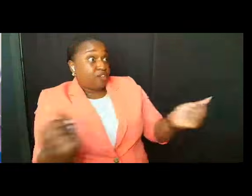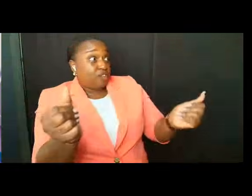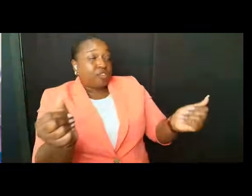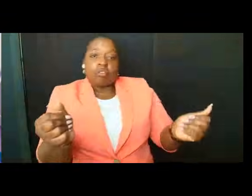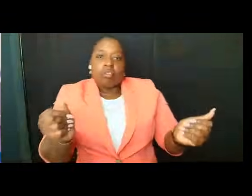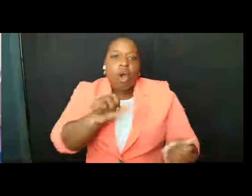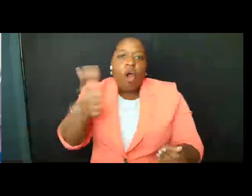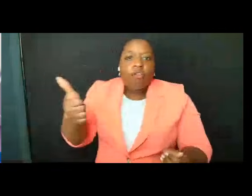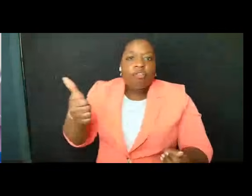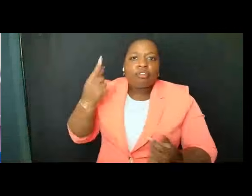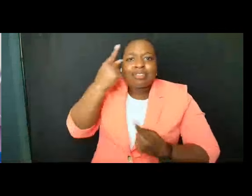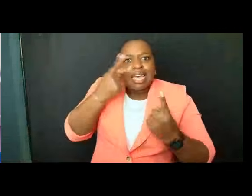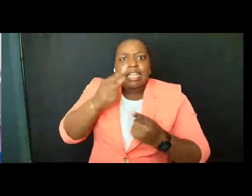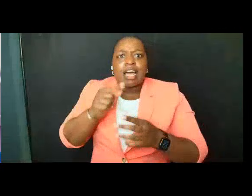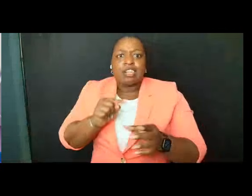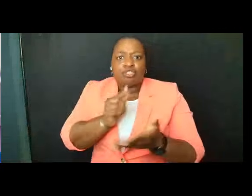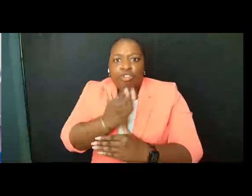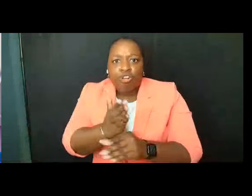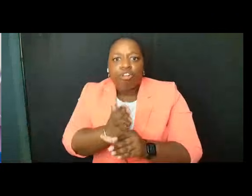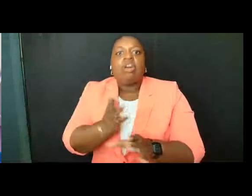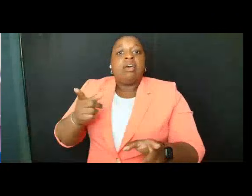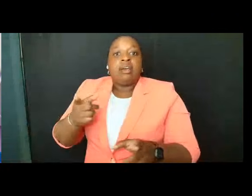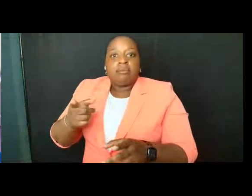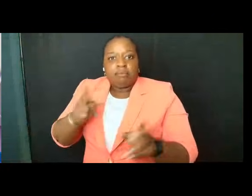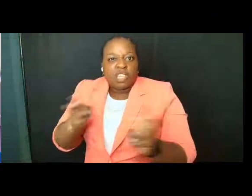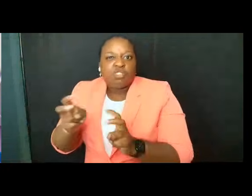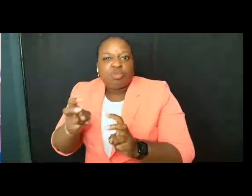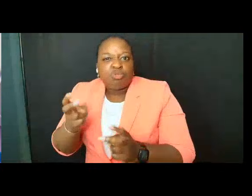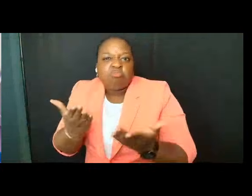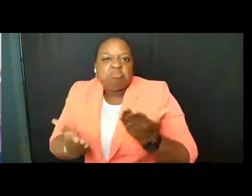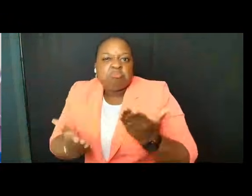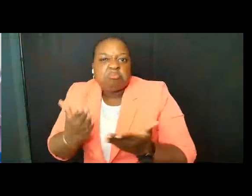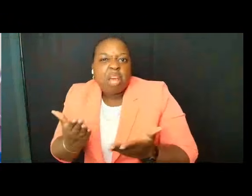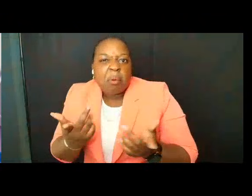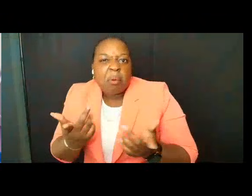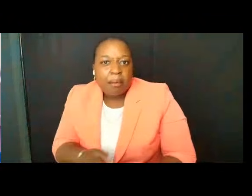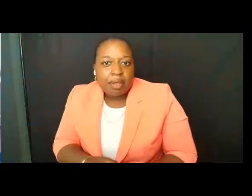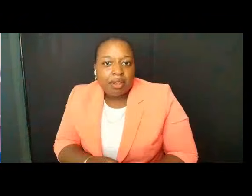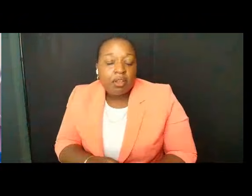So, I think you answered your question, Dr. Green. We have to have a multidisciplinary